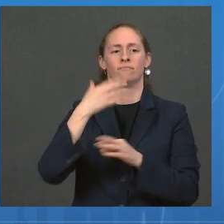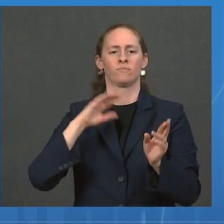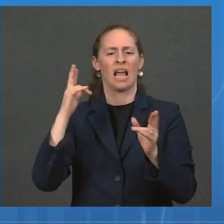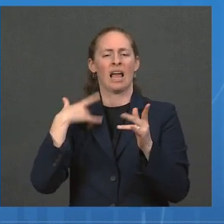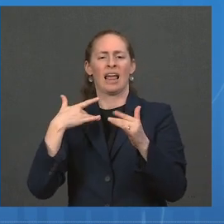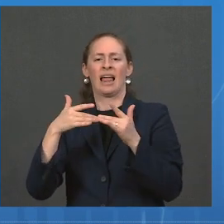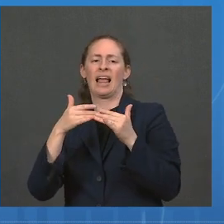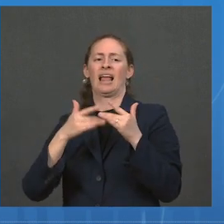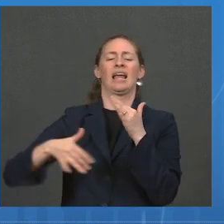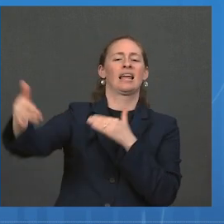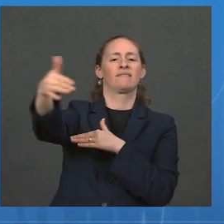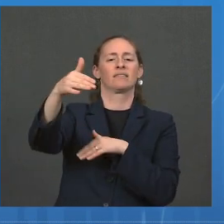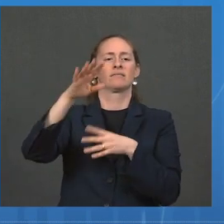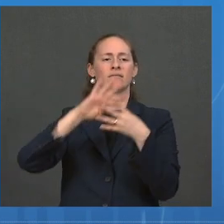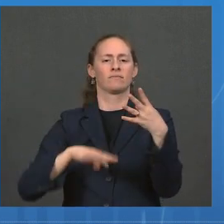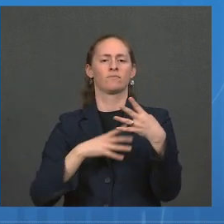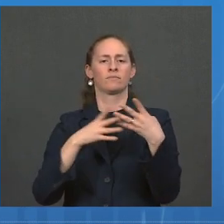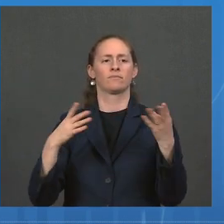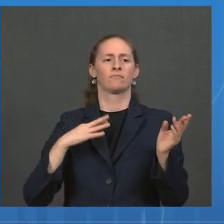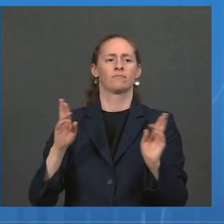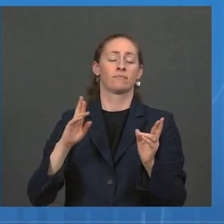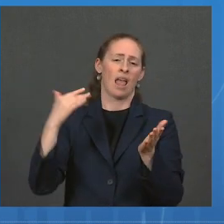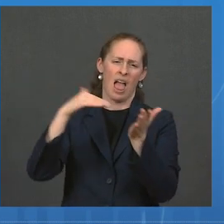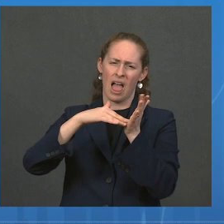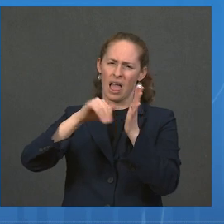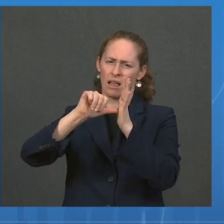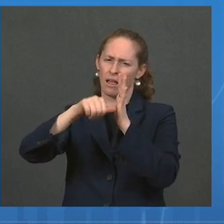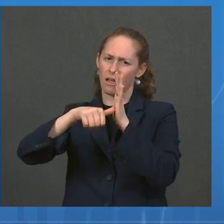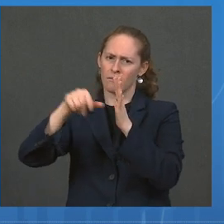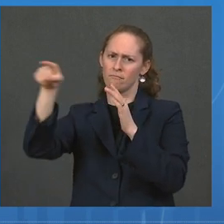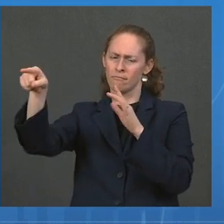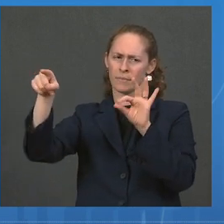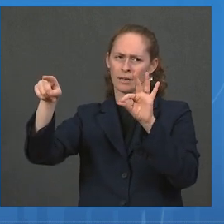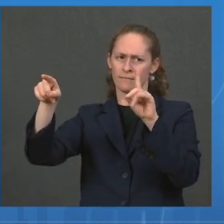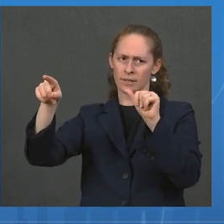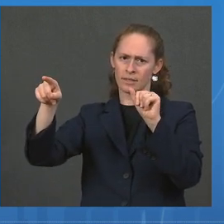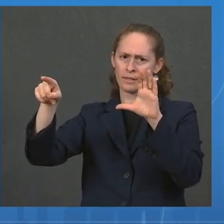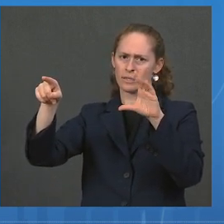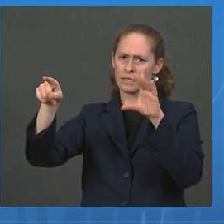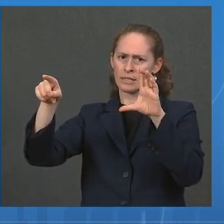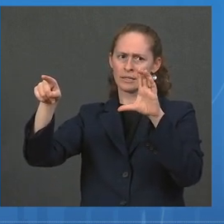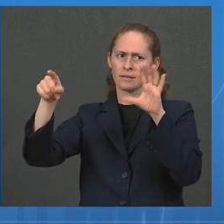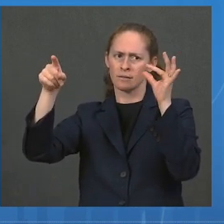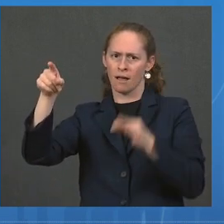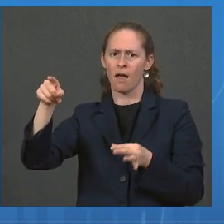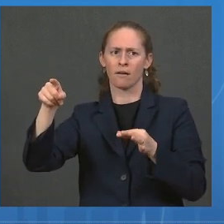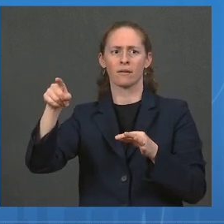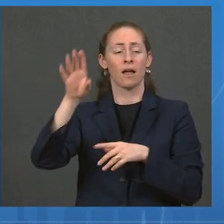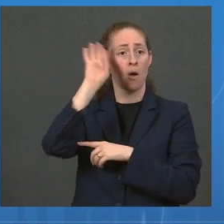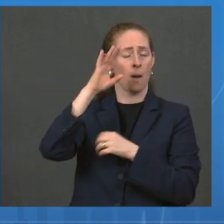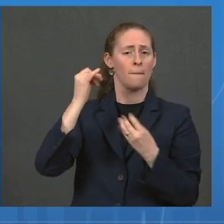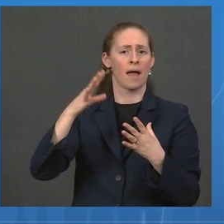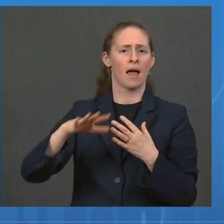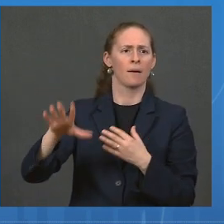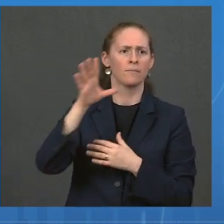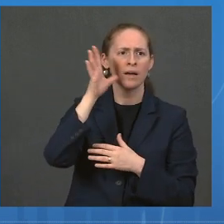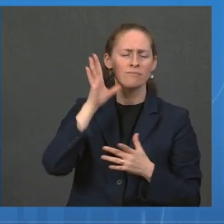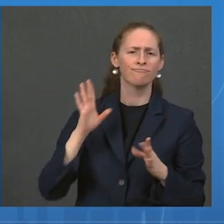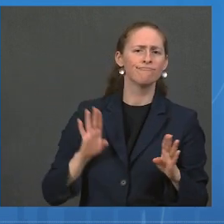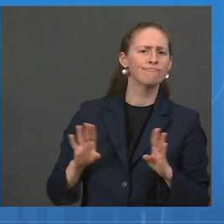to the FDA and the CDC. But the second point is that we know that there are many parents out there who are worried about their kids getting vaccinated,